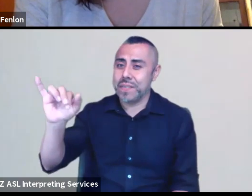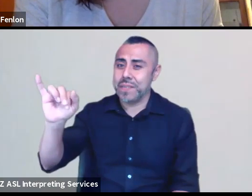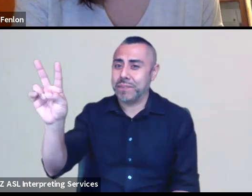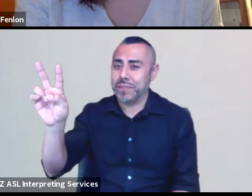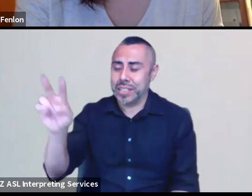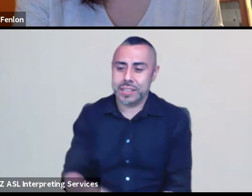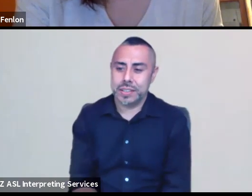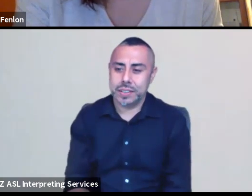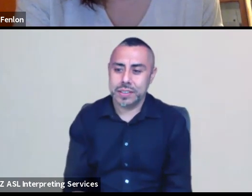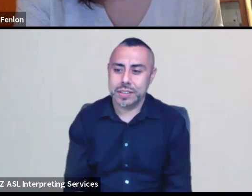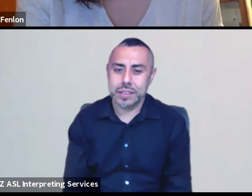Great.